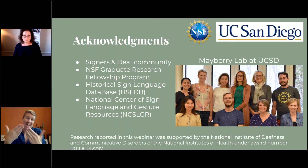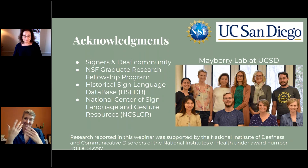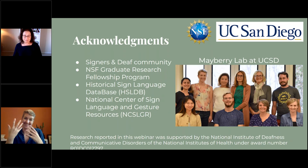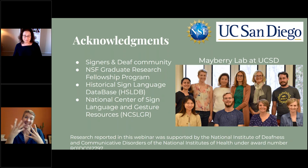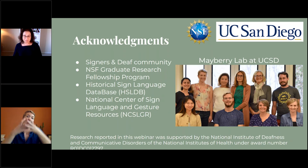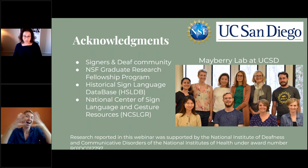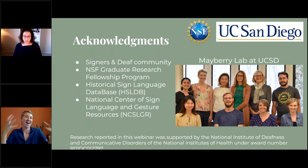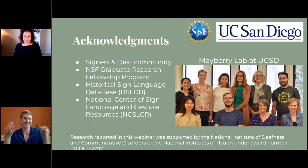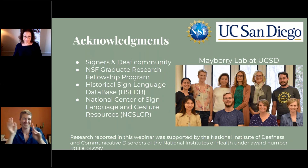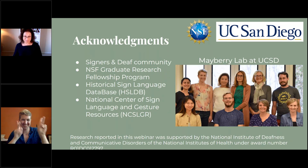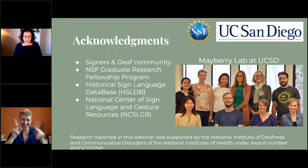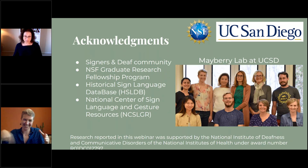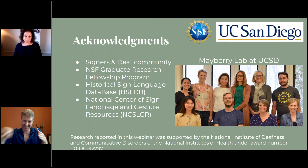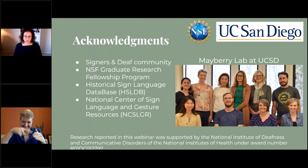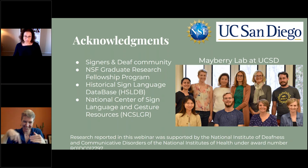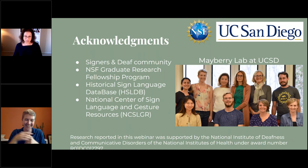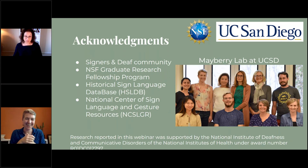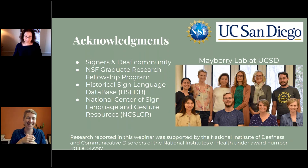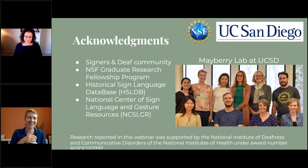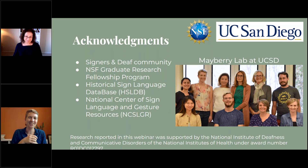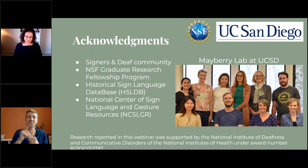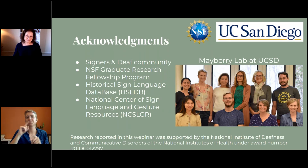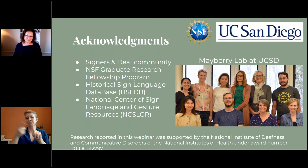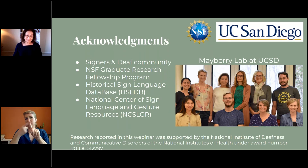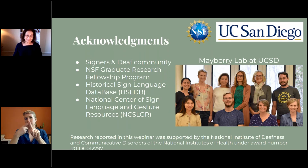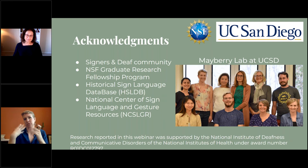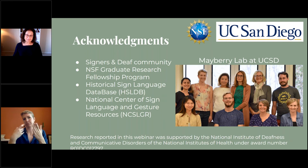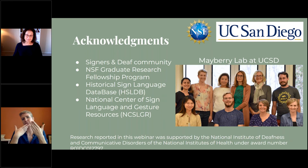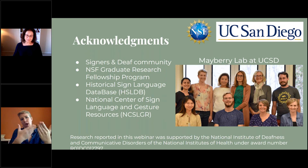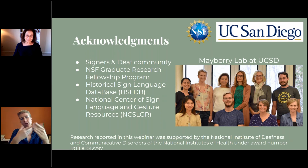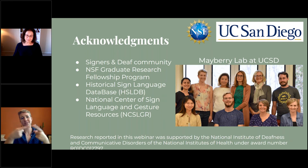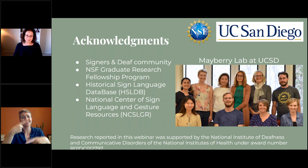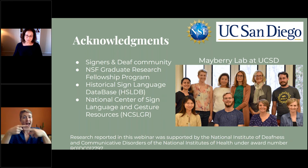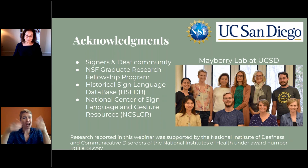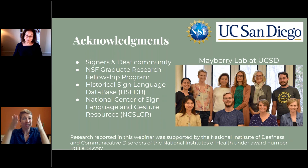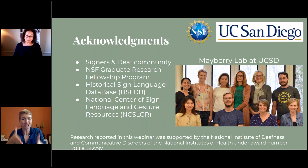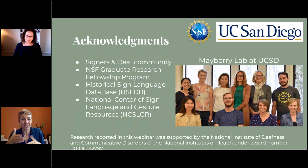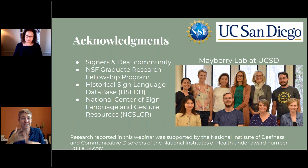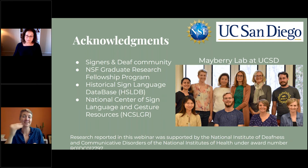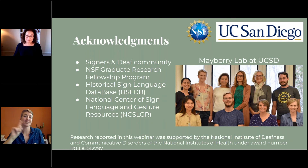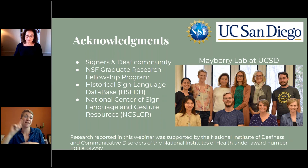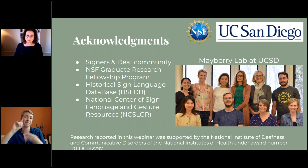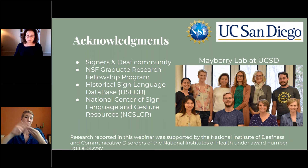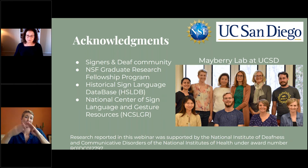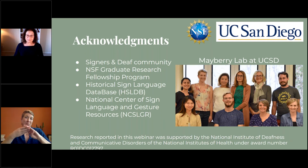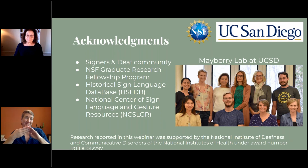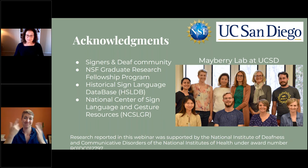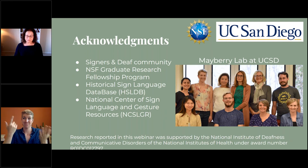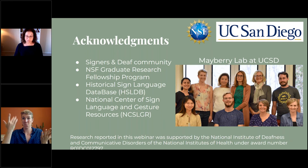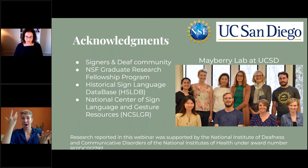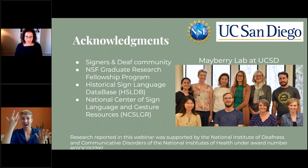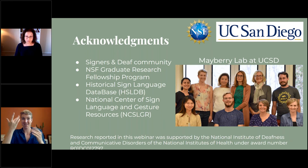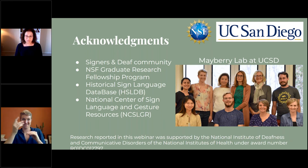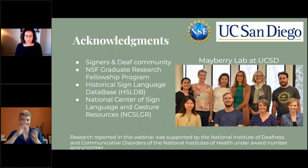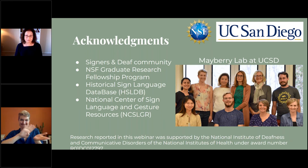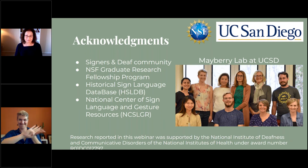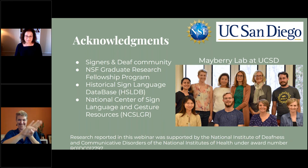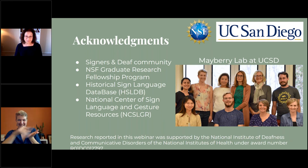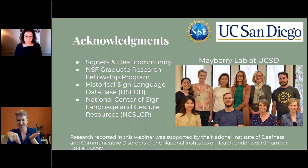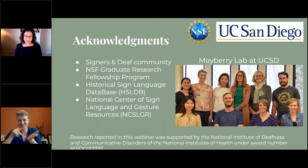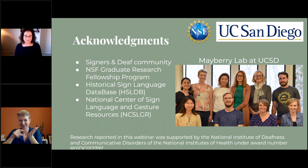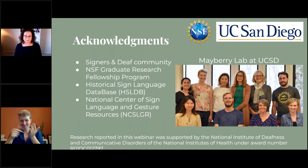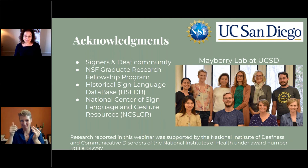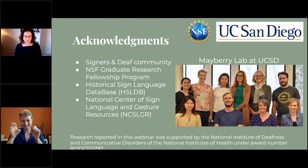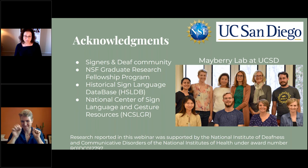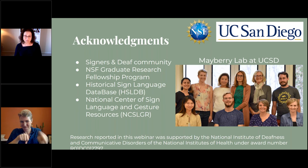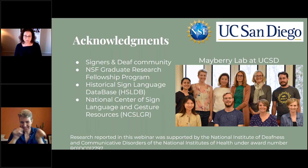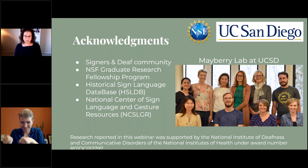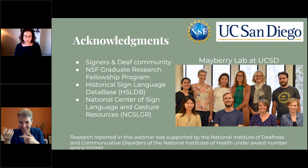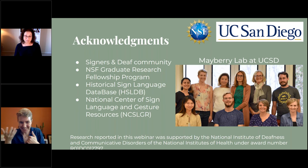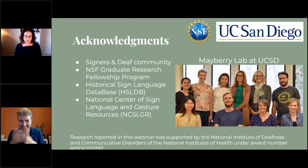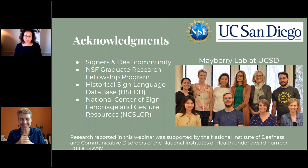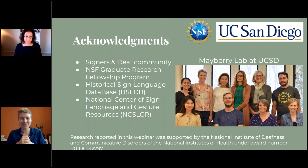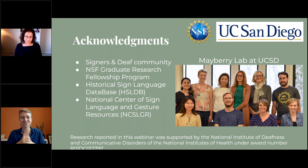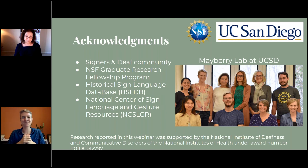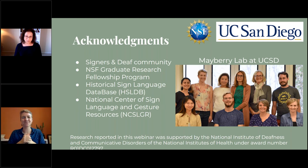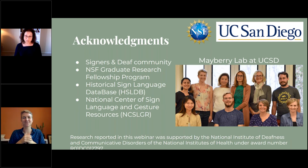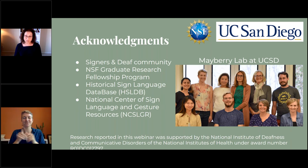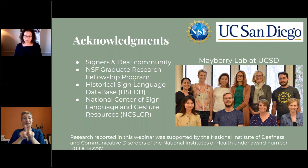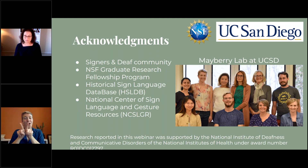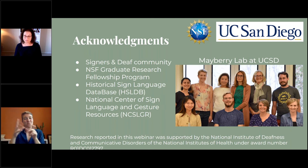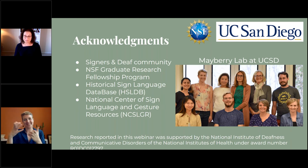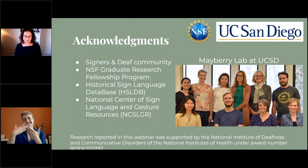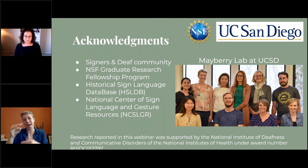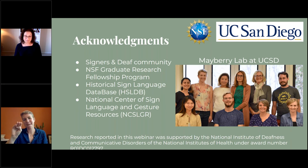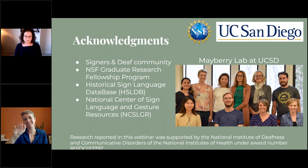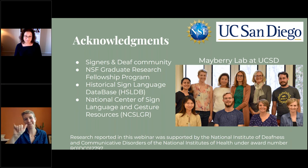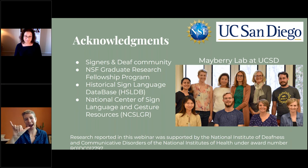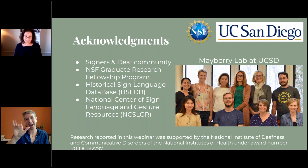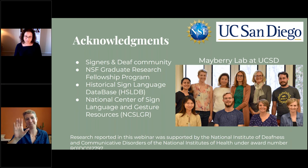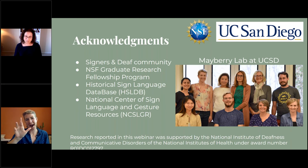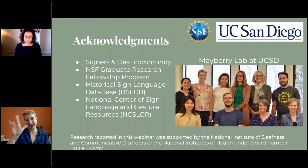I’d just like to take this opportunity to thank a lot of people. First, I want to thank all the signers and the Deaf community who participate in this research. Because without them, this research isn’t at all possible.